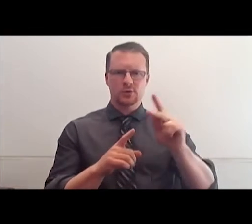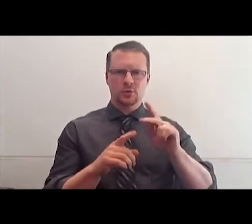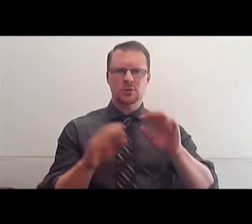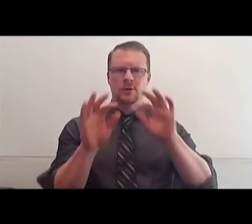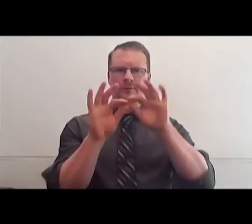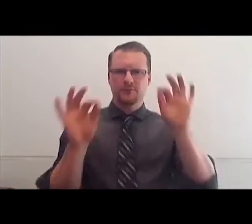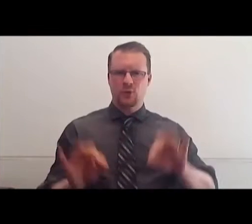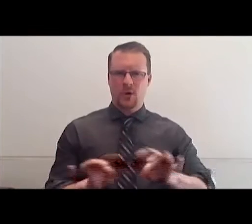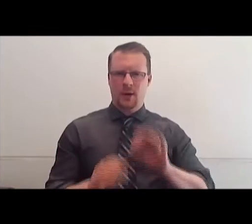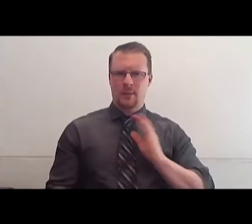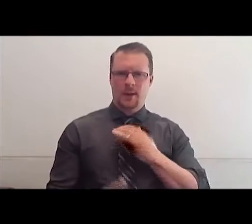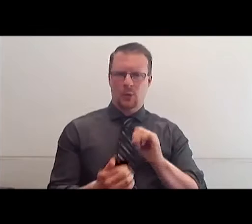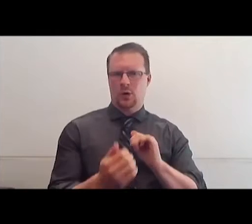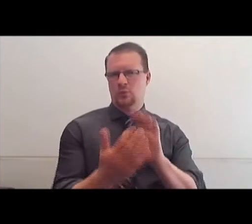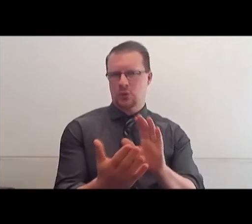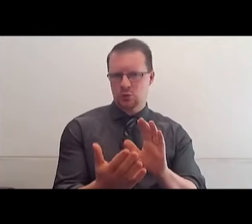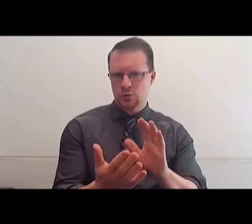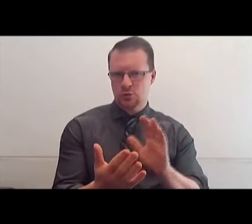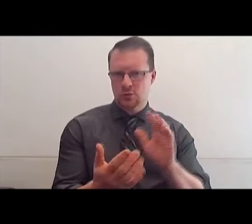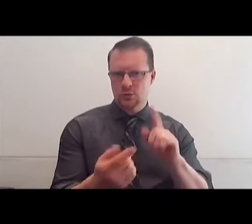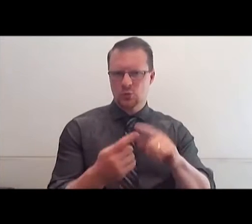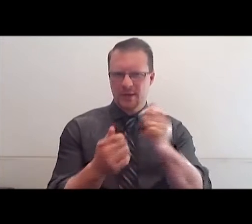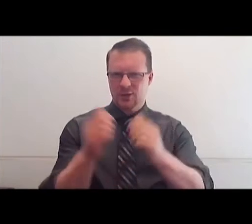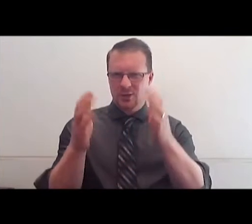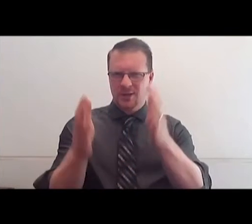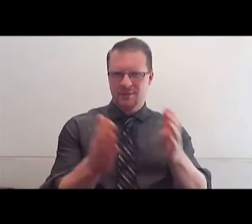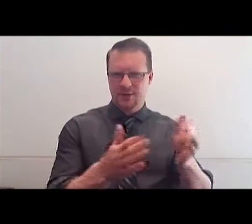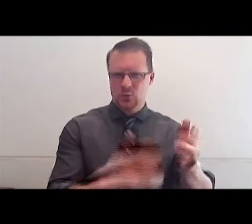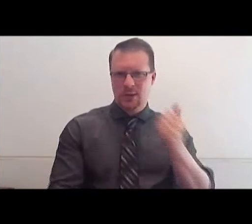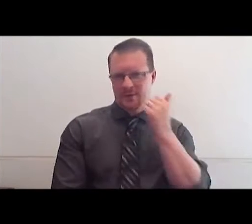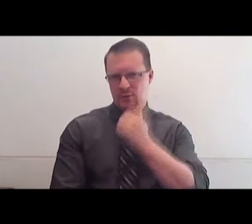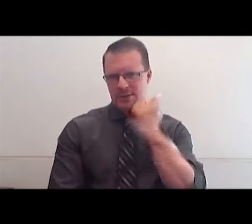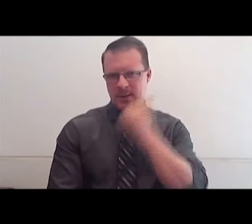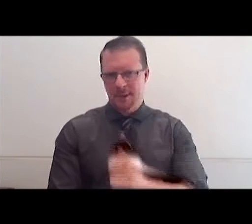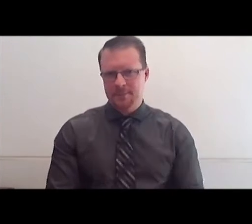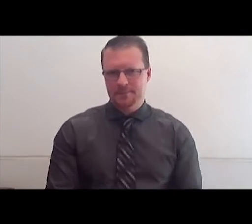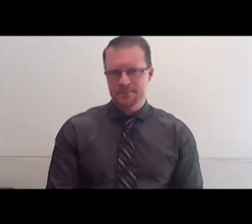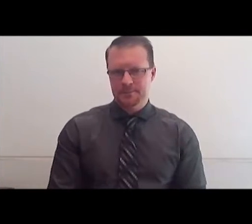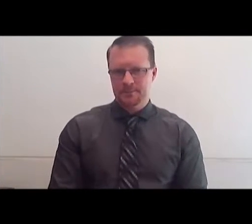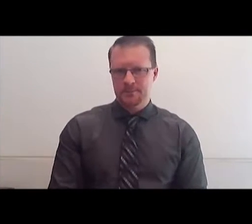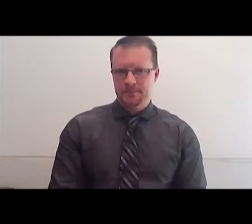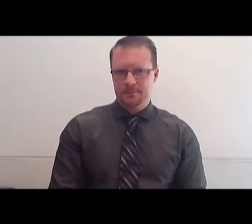How do we as professionals frame our approach to each individual every day?